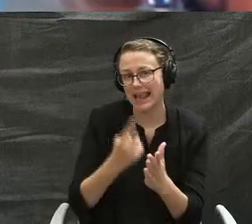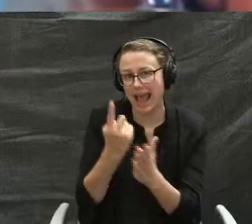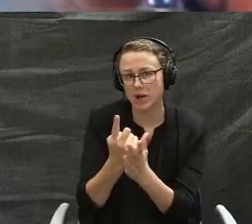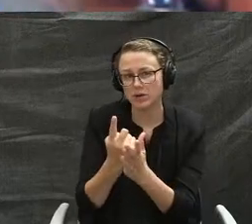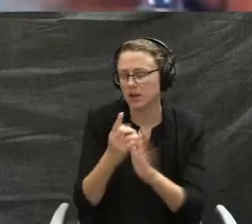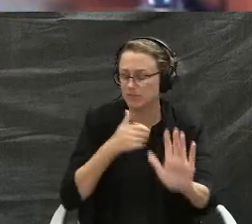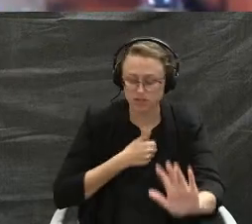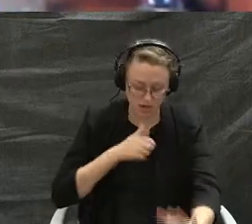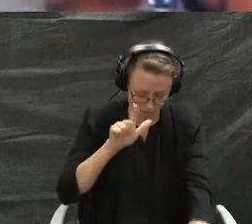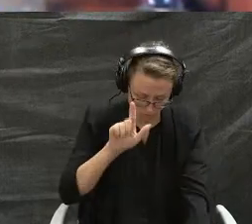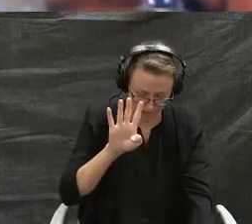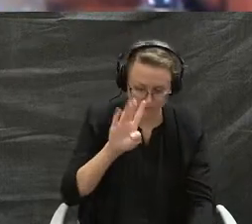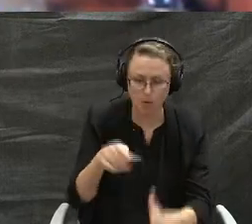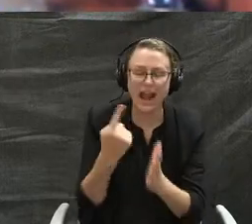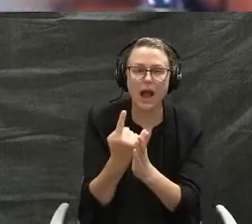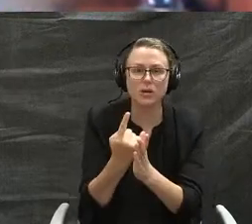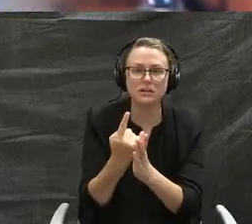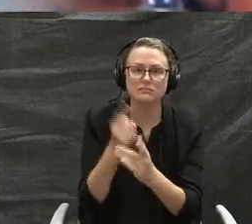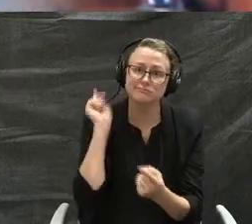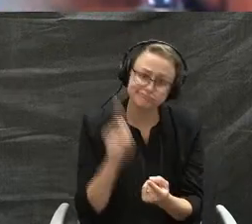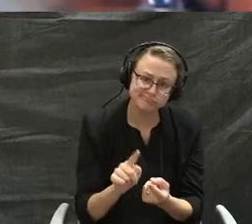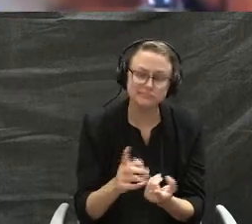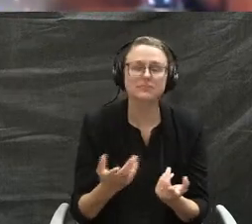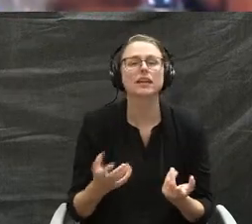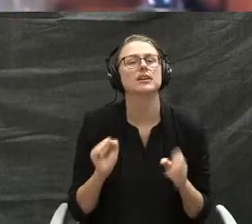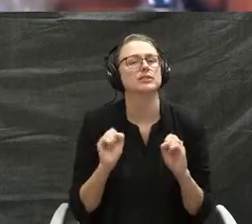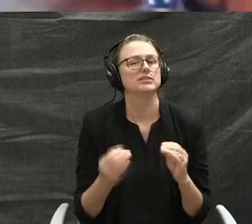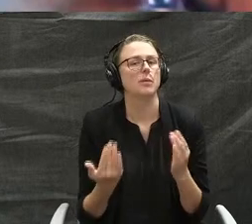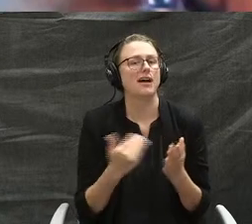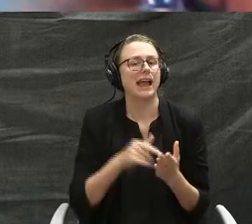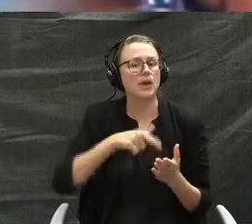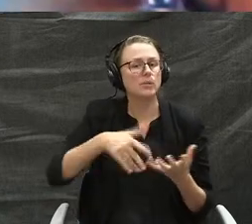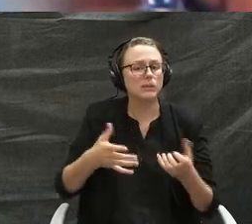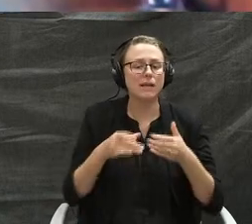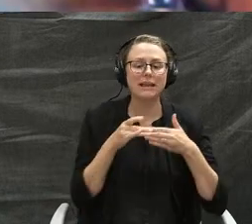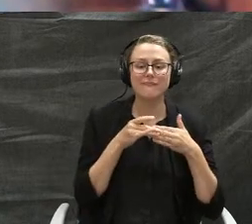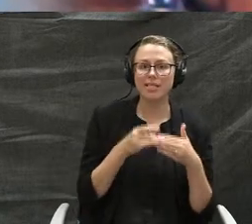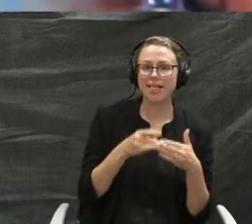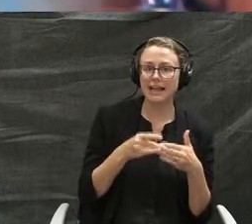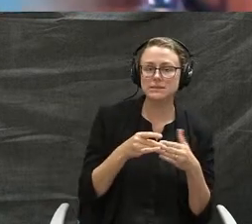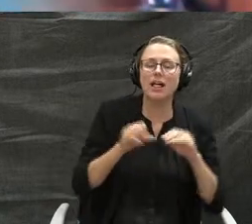Excuse me 24 hours. So again, we want to be flexible and able to